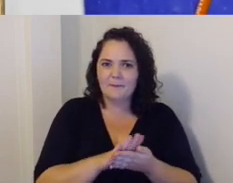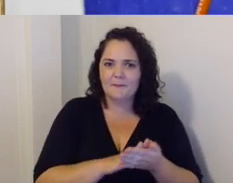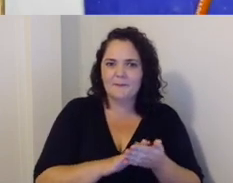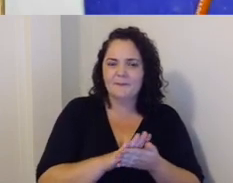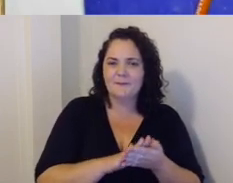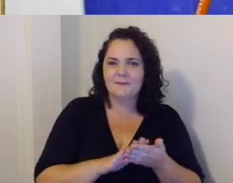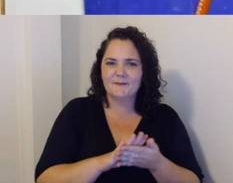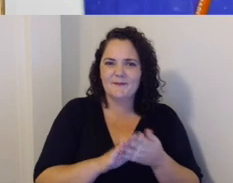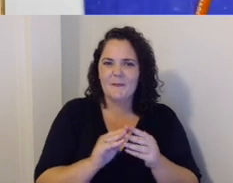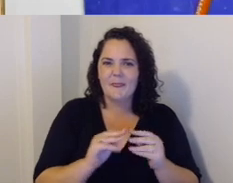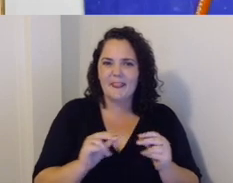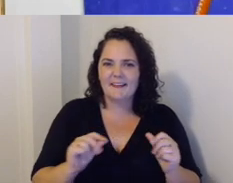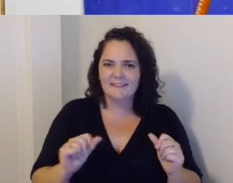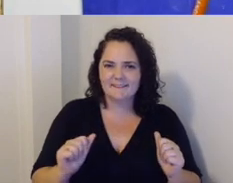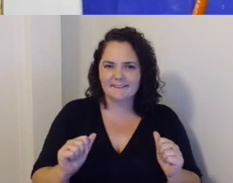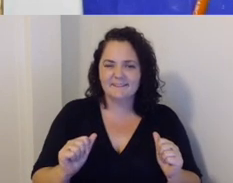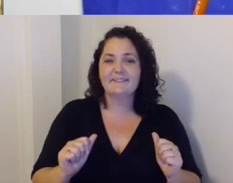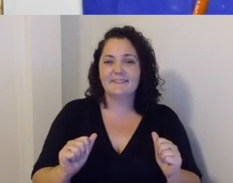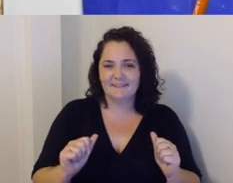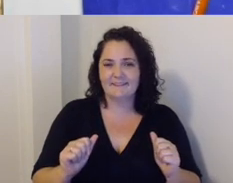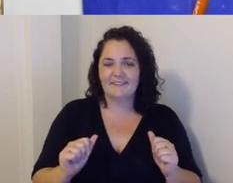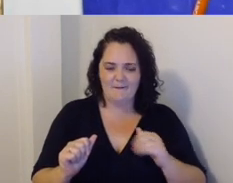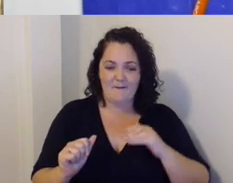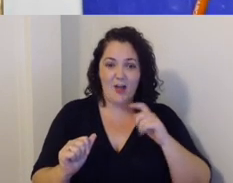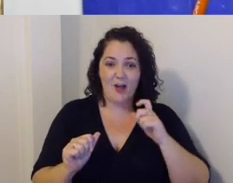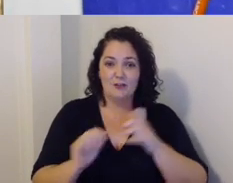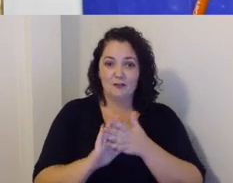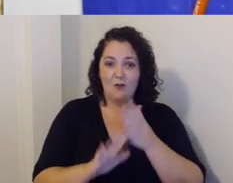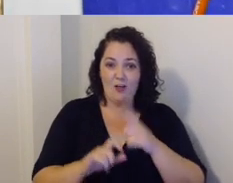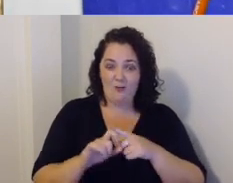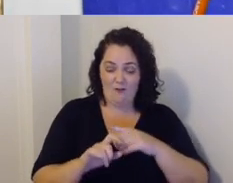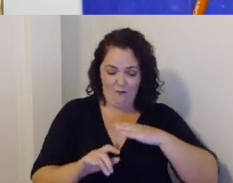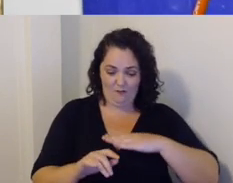and also because a lot of the charcoal was riding on top of the chalk, you get that beautiful soft